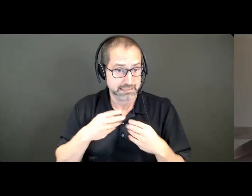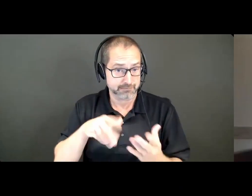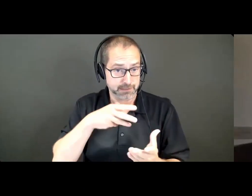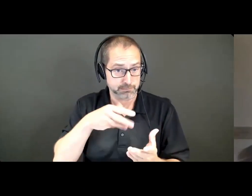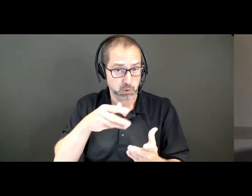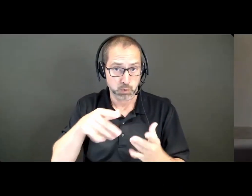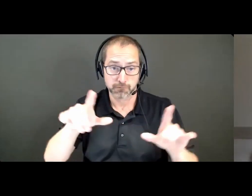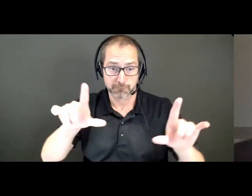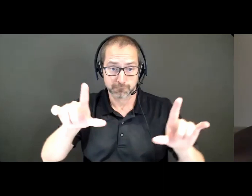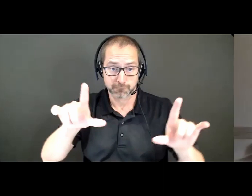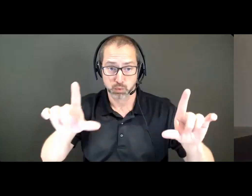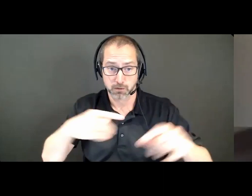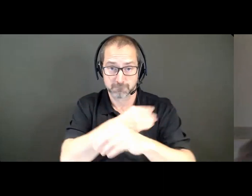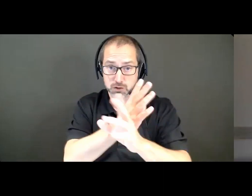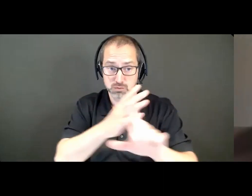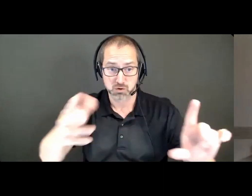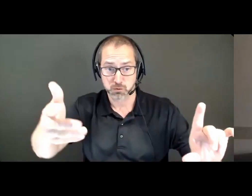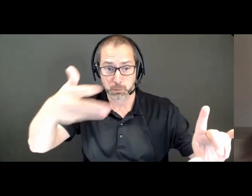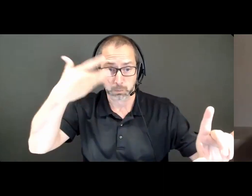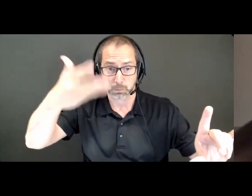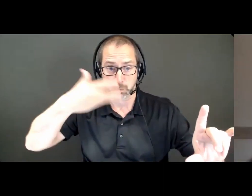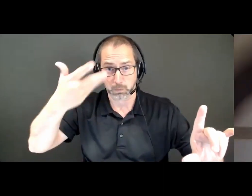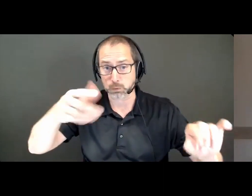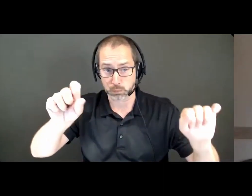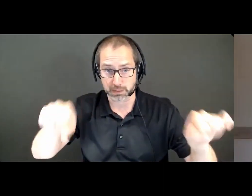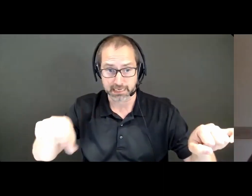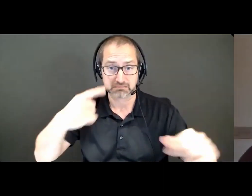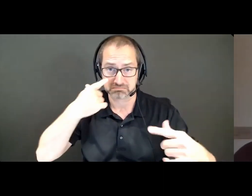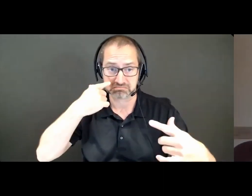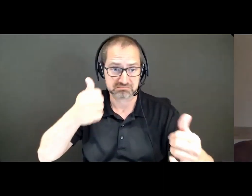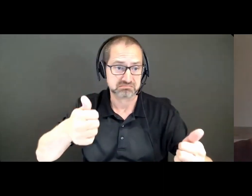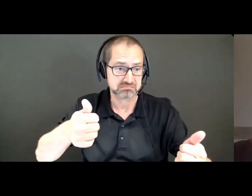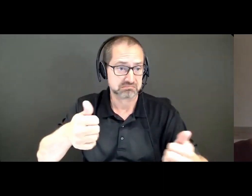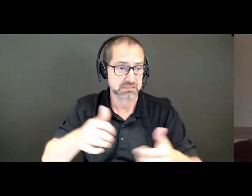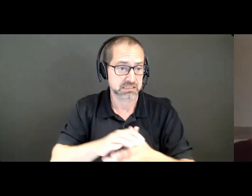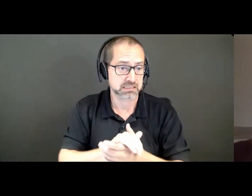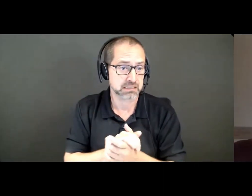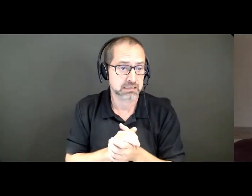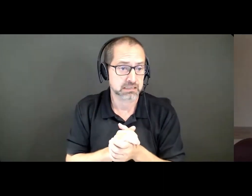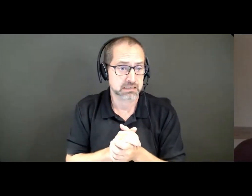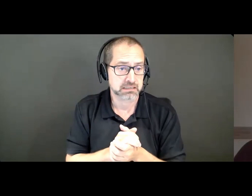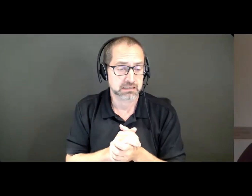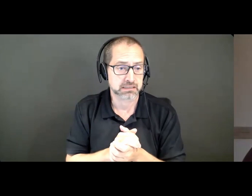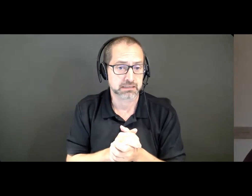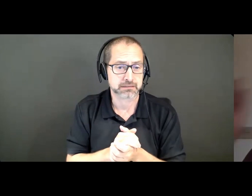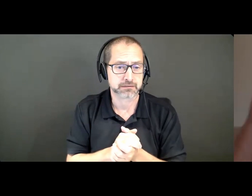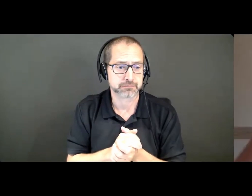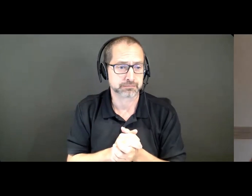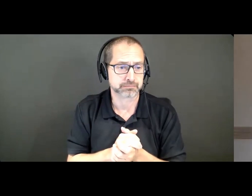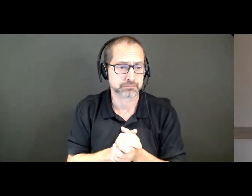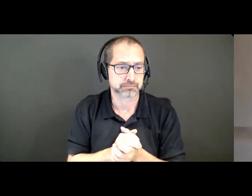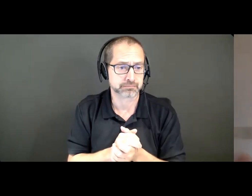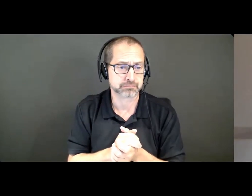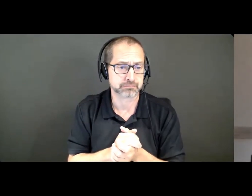Otherwise, I’ll just show you what is typically done. So again, I am removing my glasses,